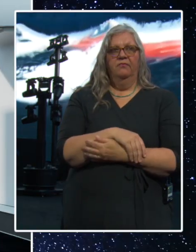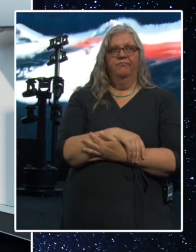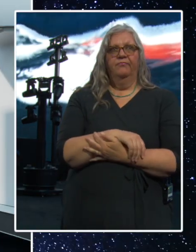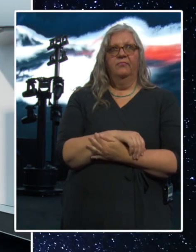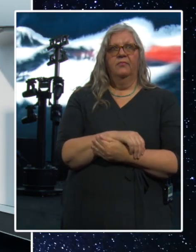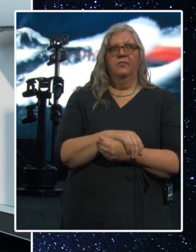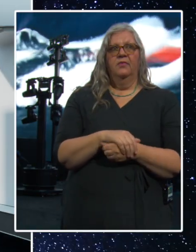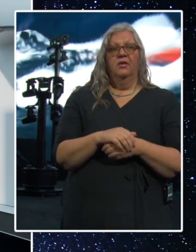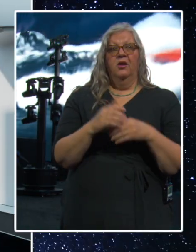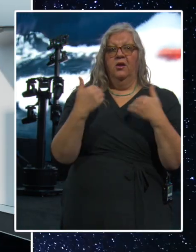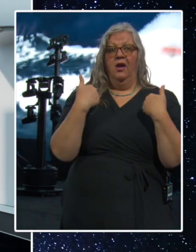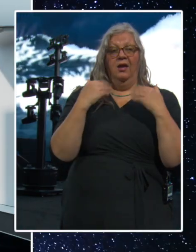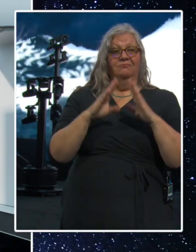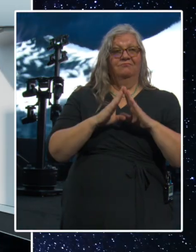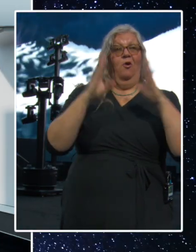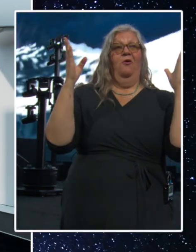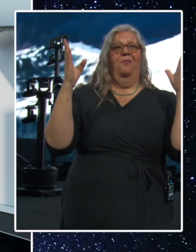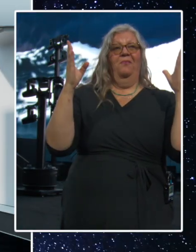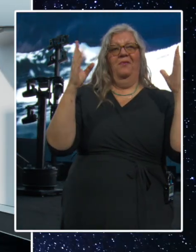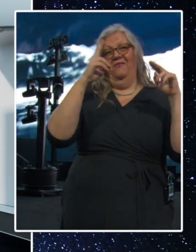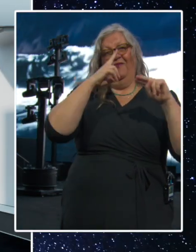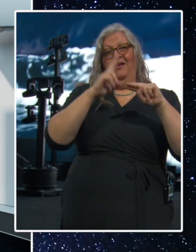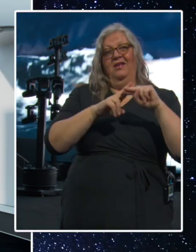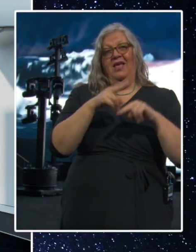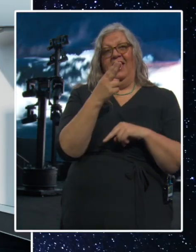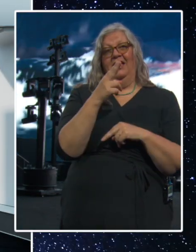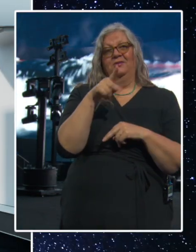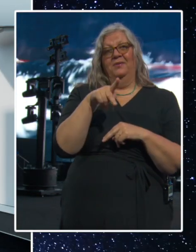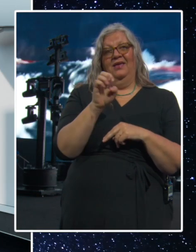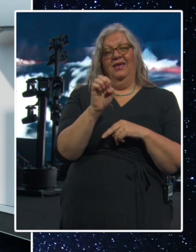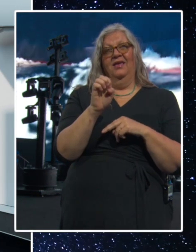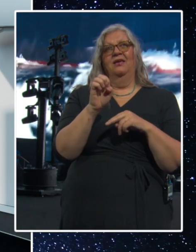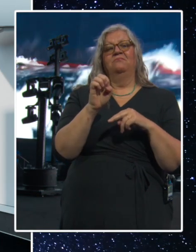Unlock Fun, HPE, Unlock Ambition.